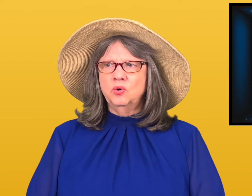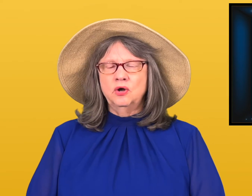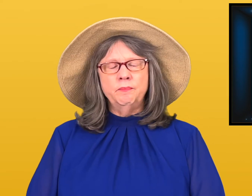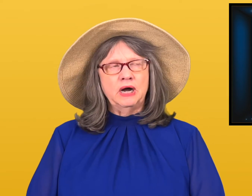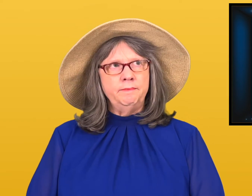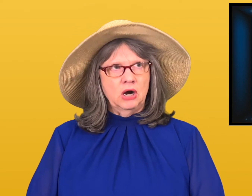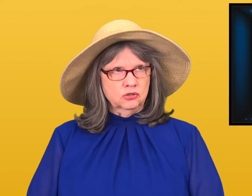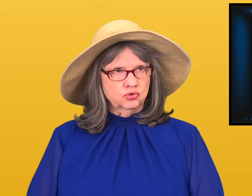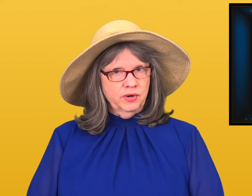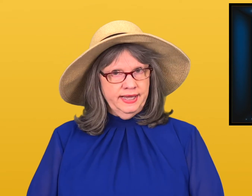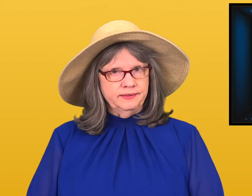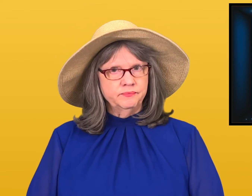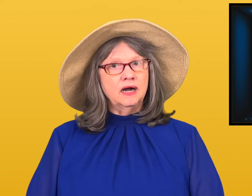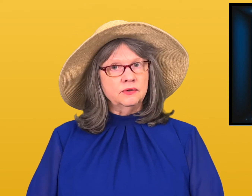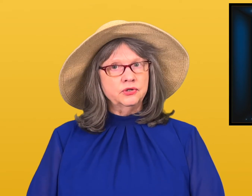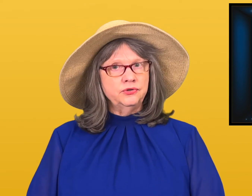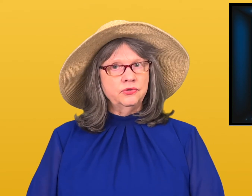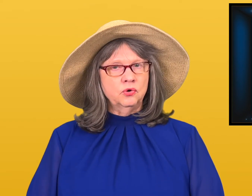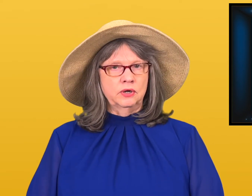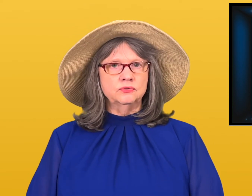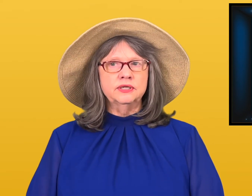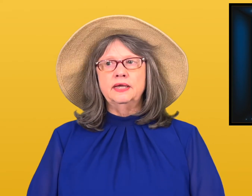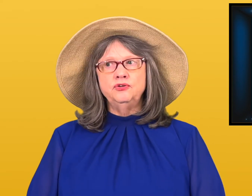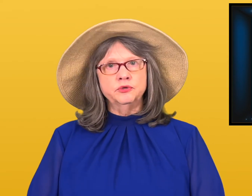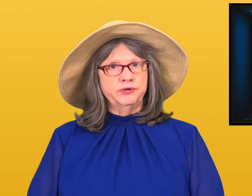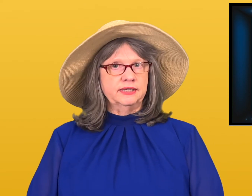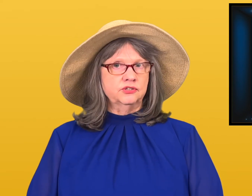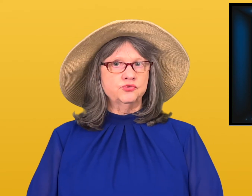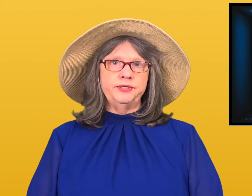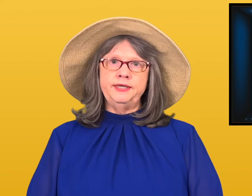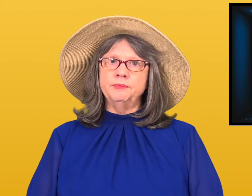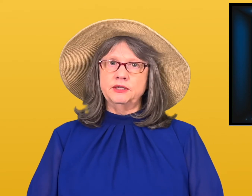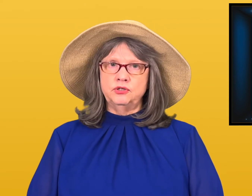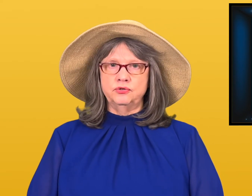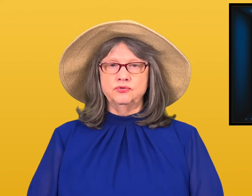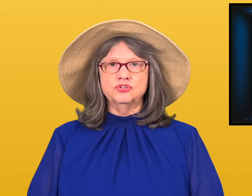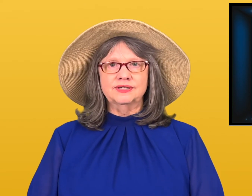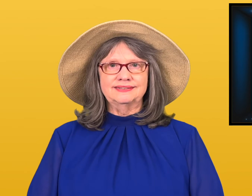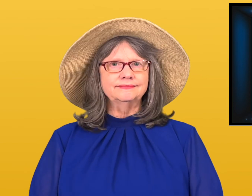I'll cue the quote and you can practice reading my cues.